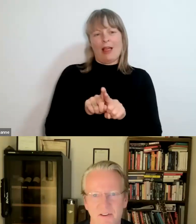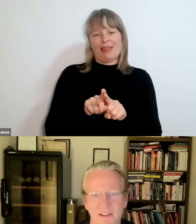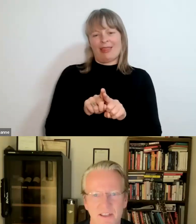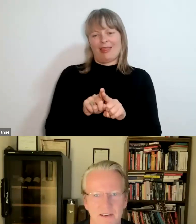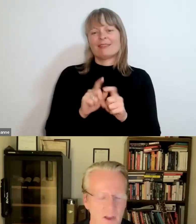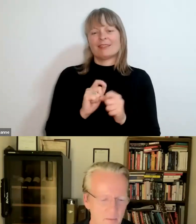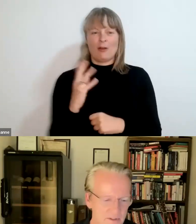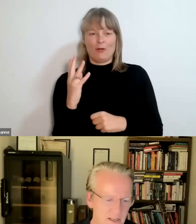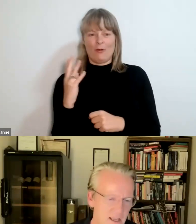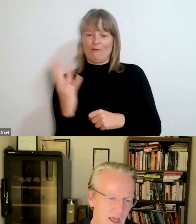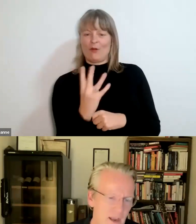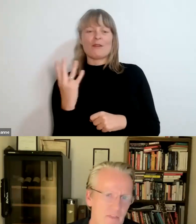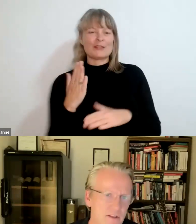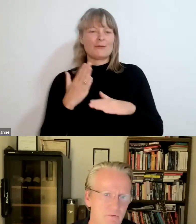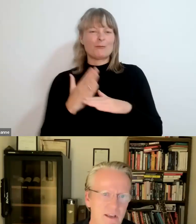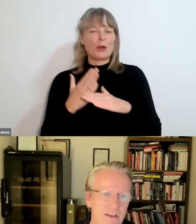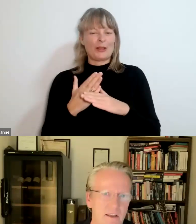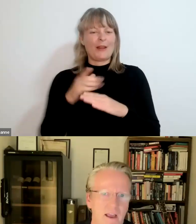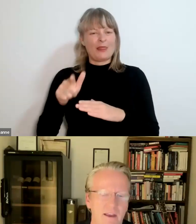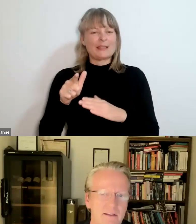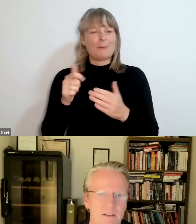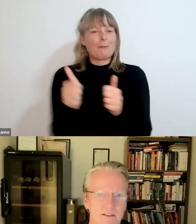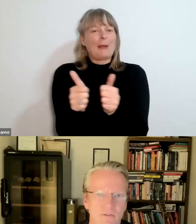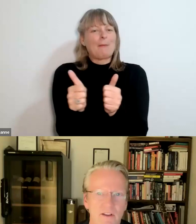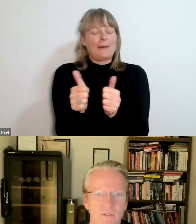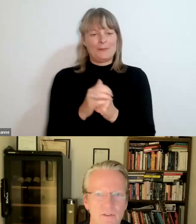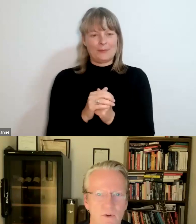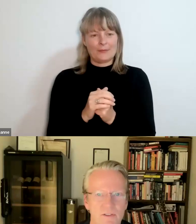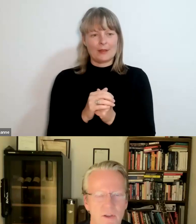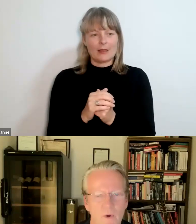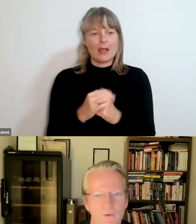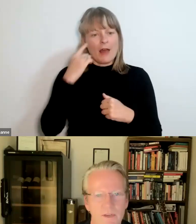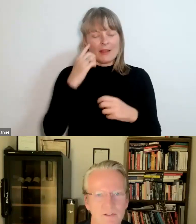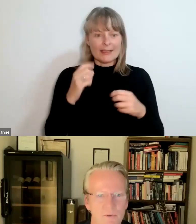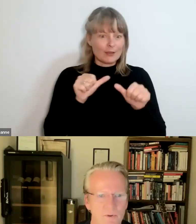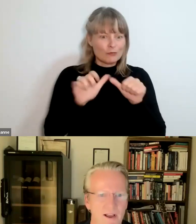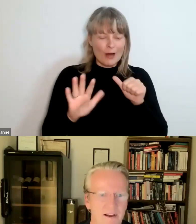Before I say anything else, I would like to thank my colleague, Sharon, and three other